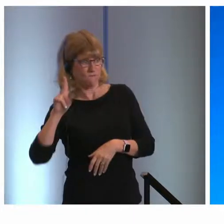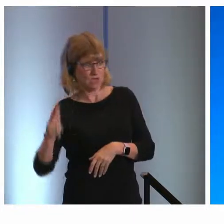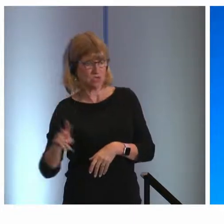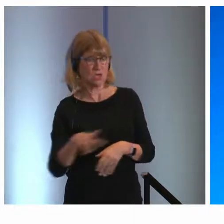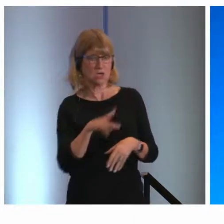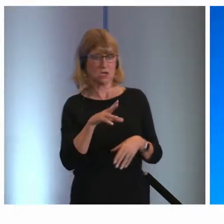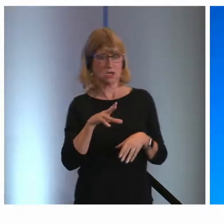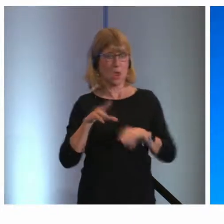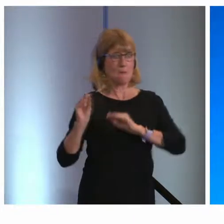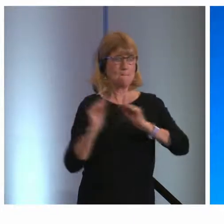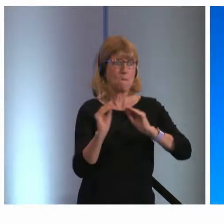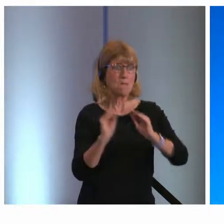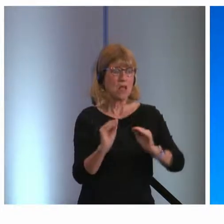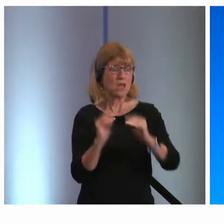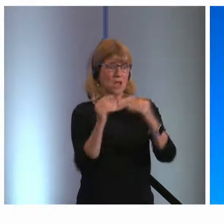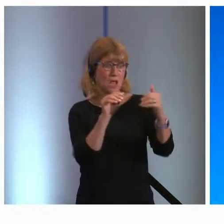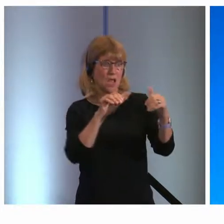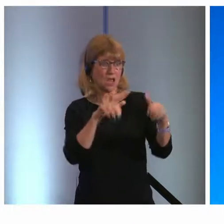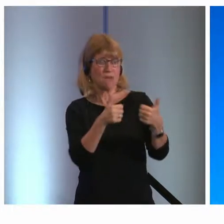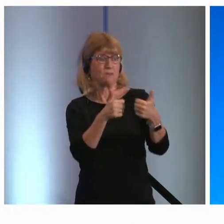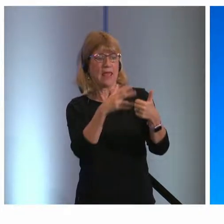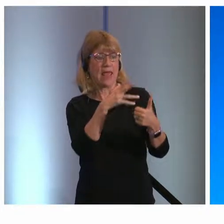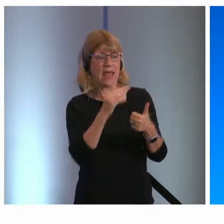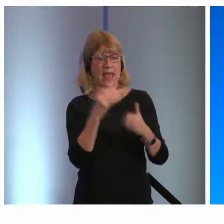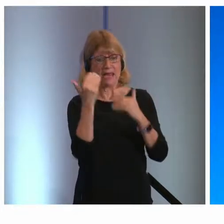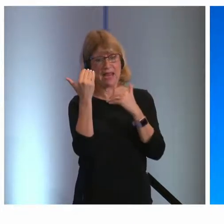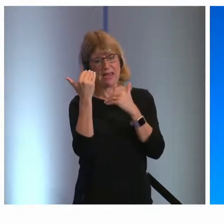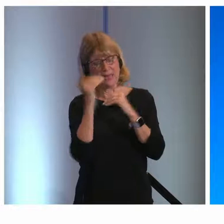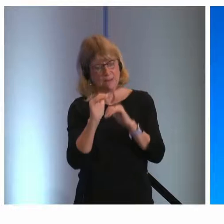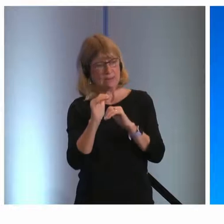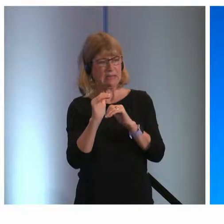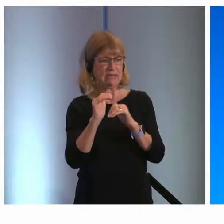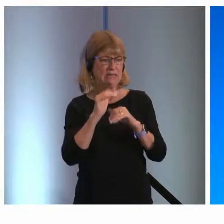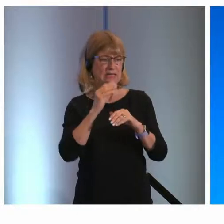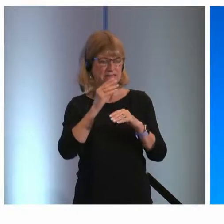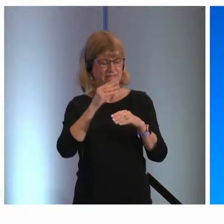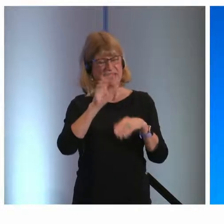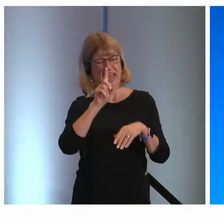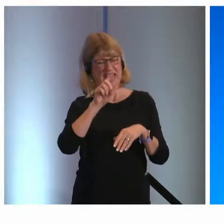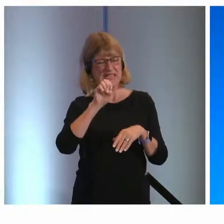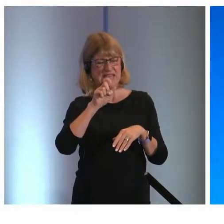Hard-of-Hearing, blind, low-vision, mobility....